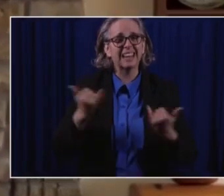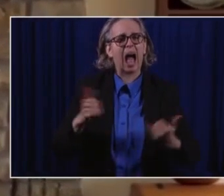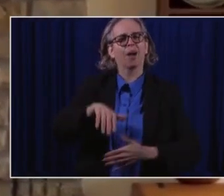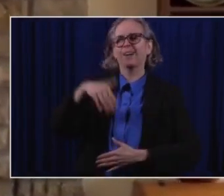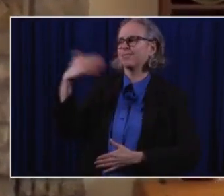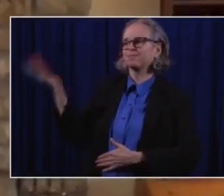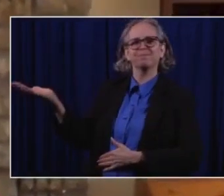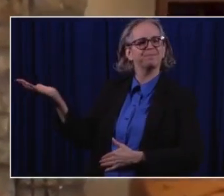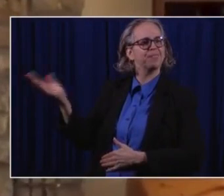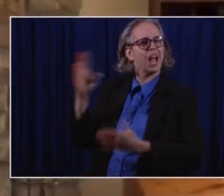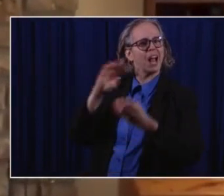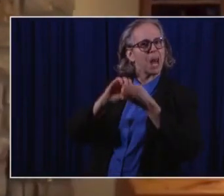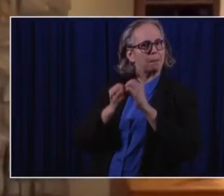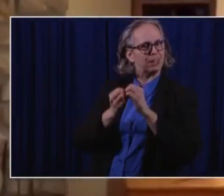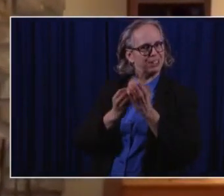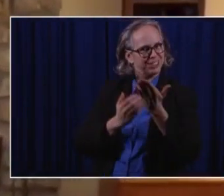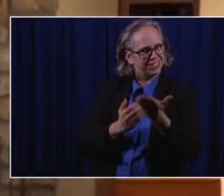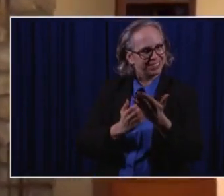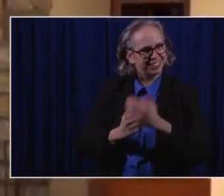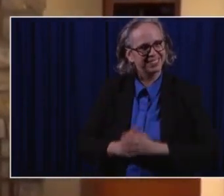us can figure out how to how to pull let's more worrying mask